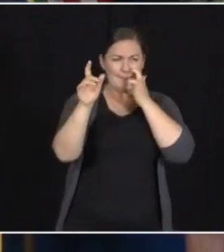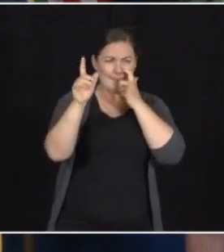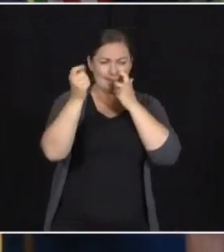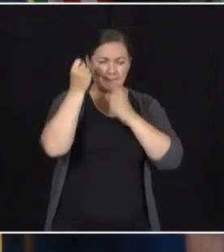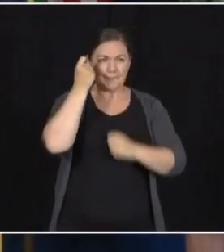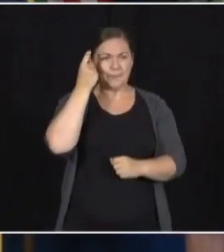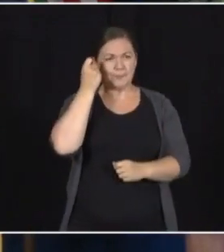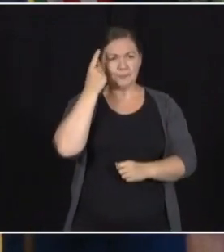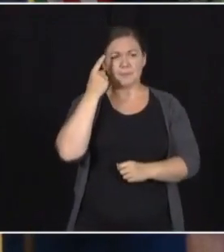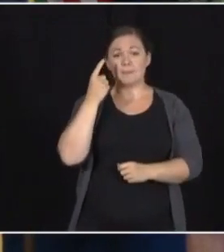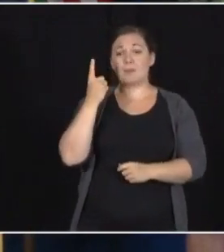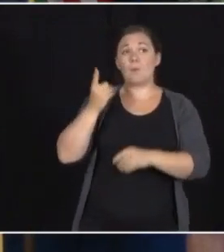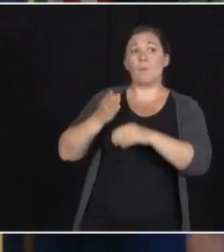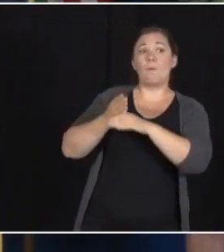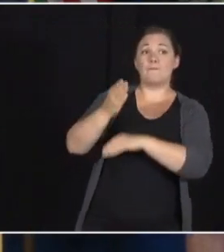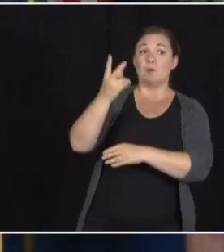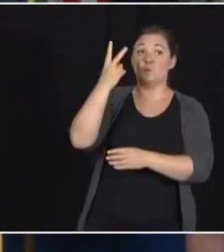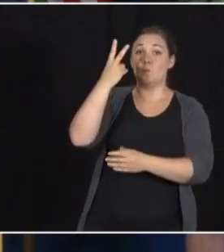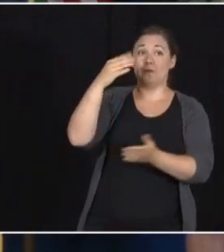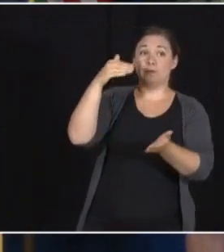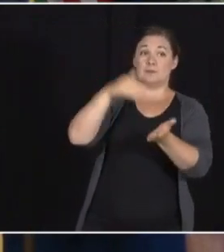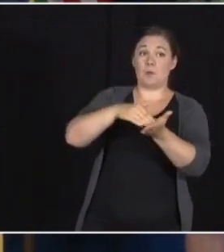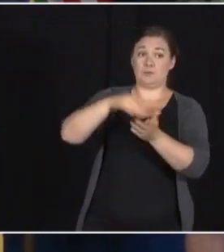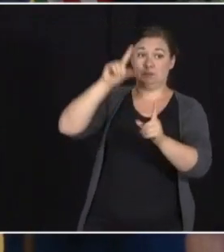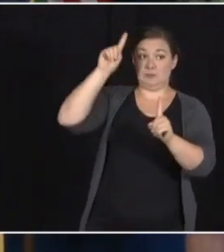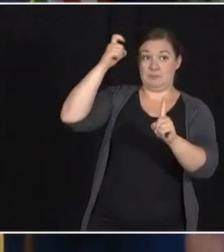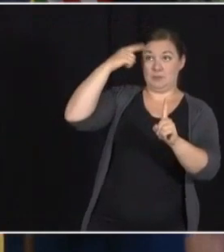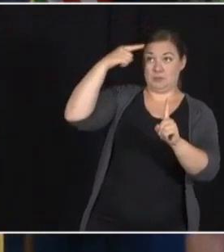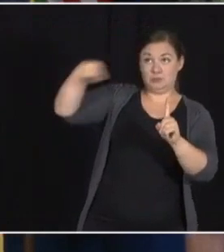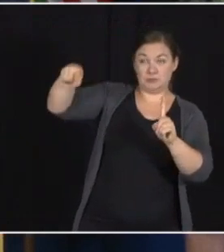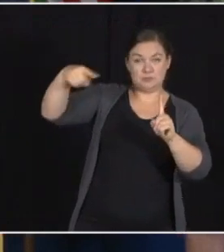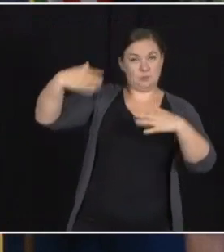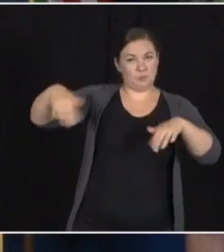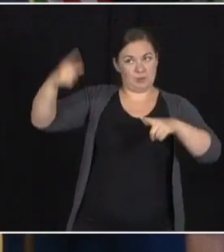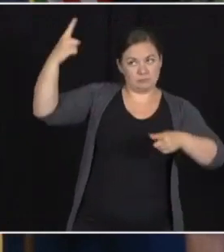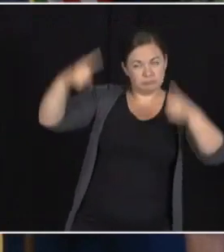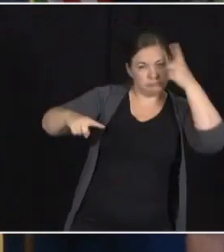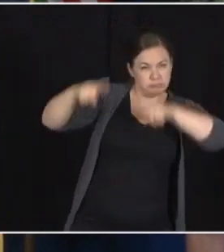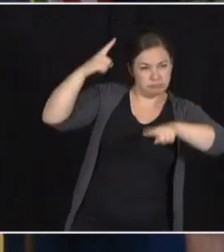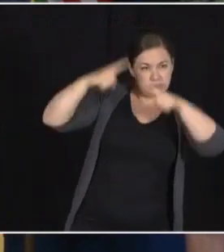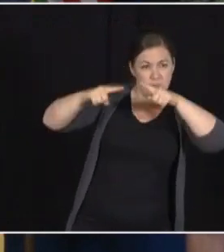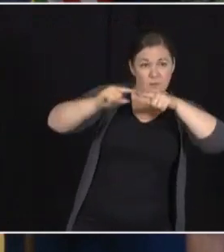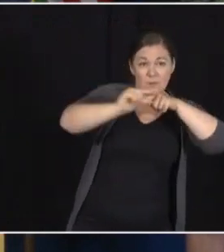They said the vast majority of money is flowed out put this into perspective.